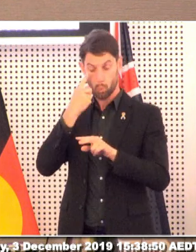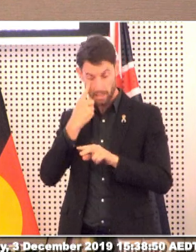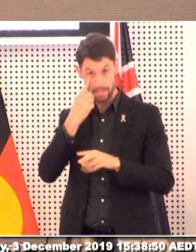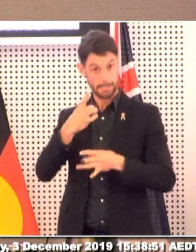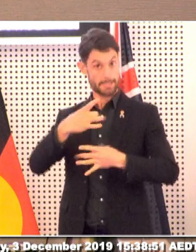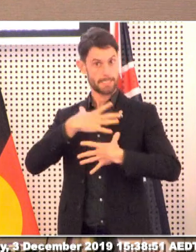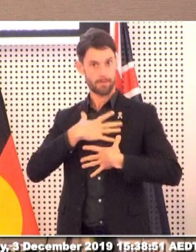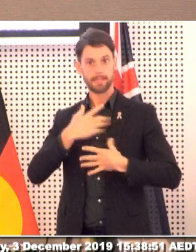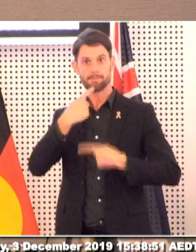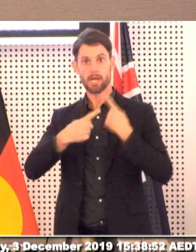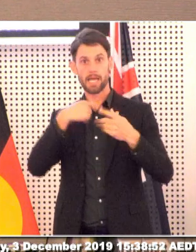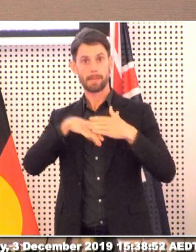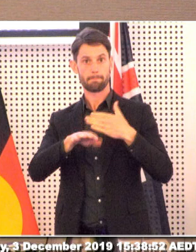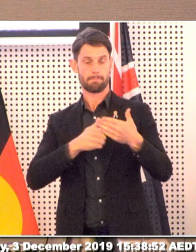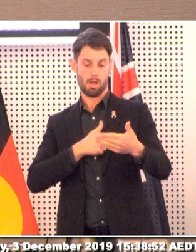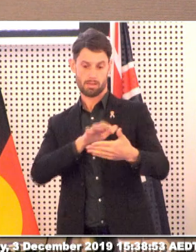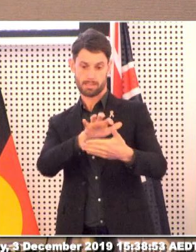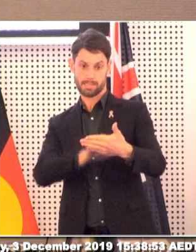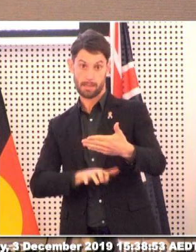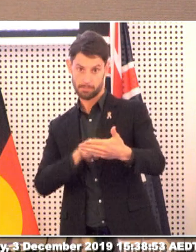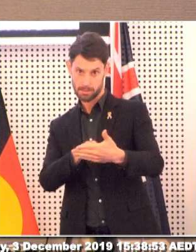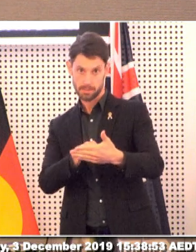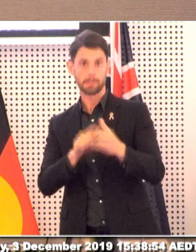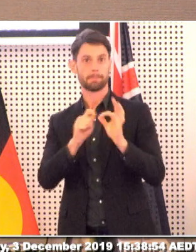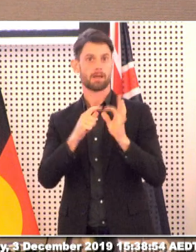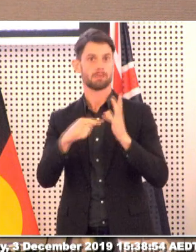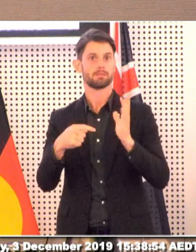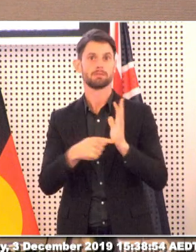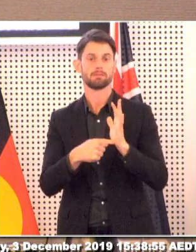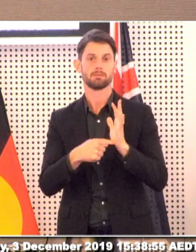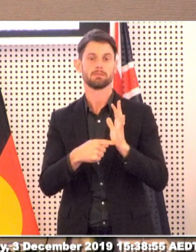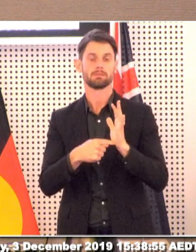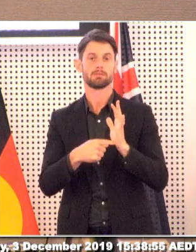information about these occurring are included in the Victorian Parliamentary